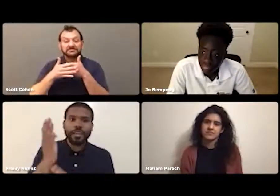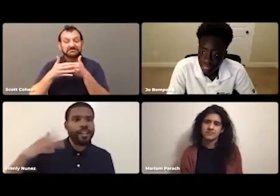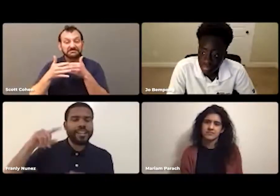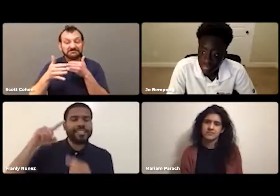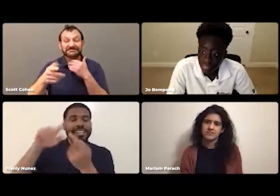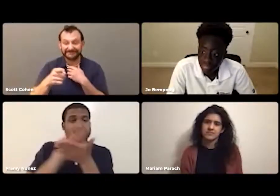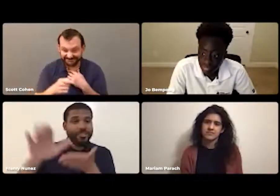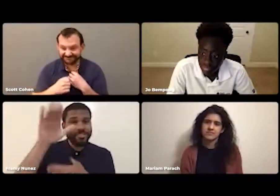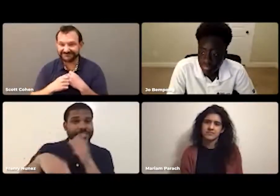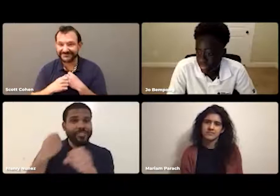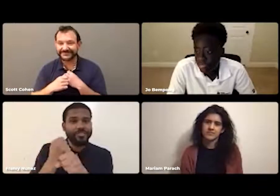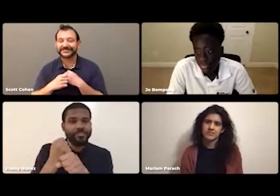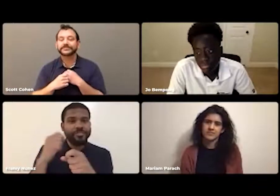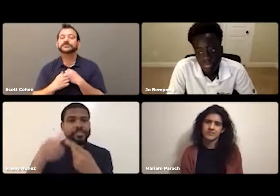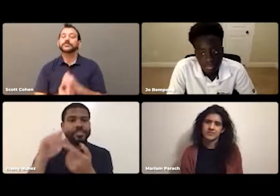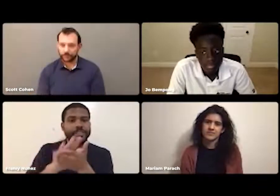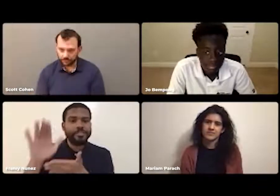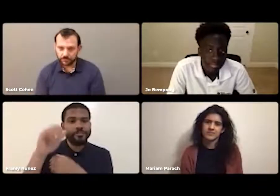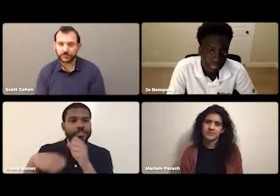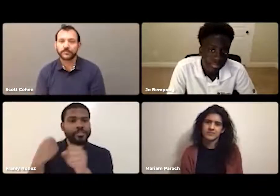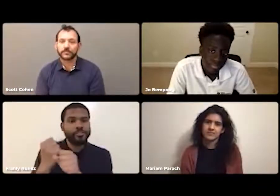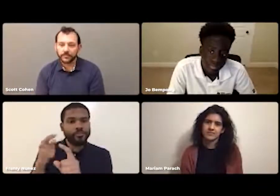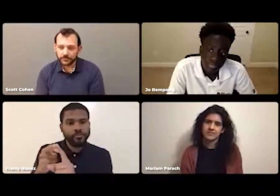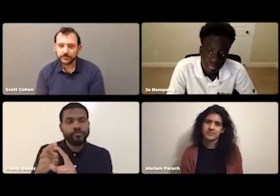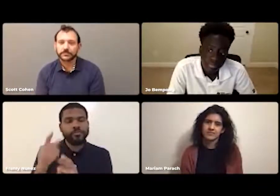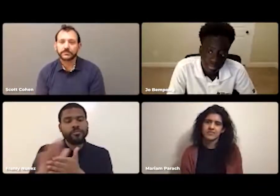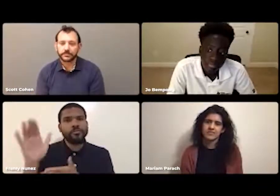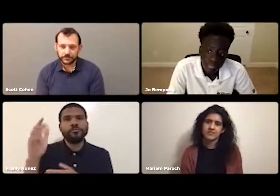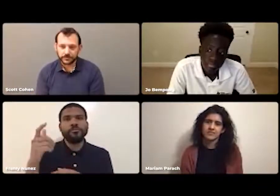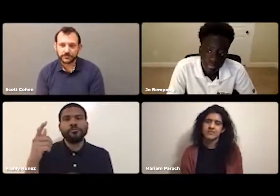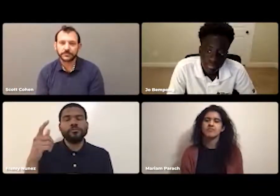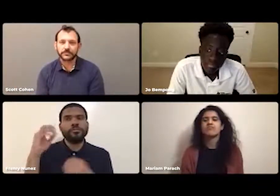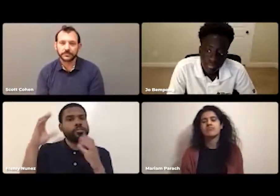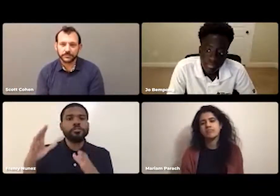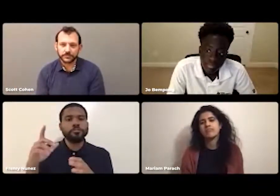Not until my college years. No one else until that point.